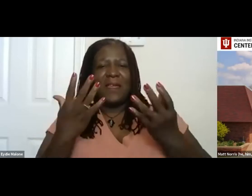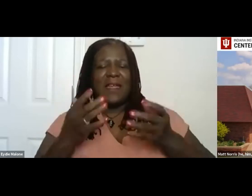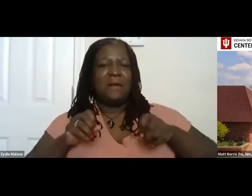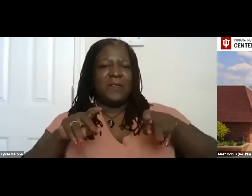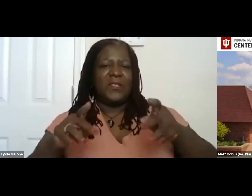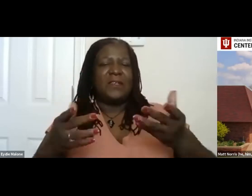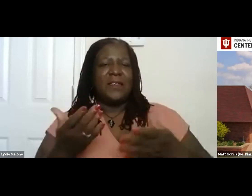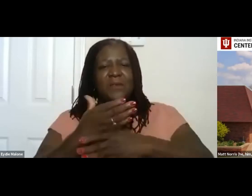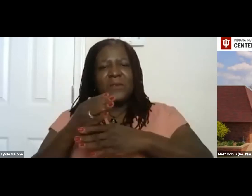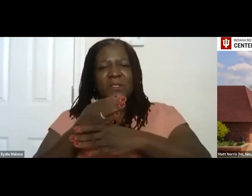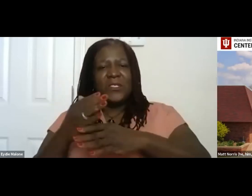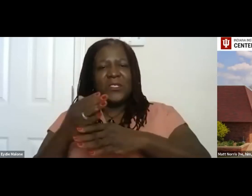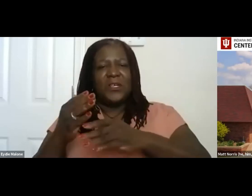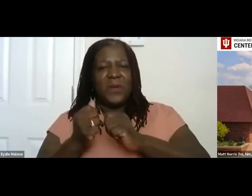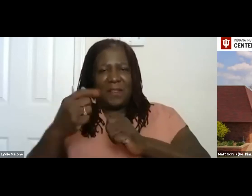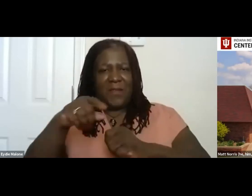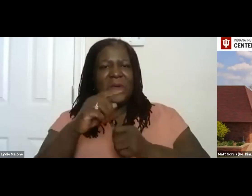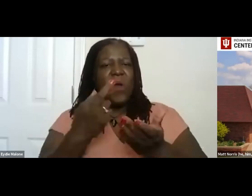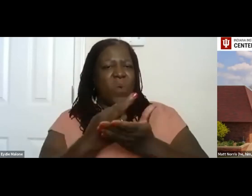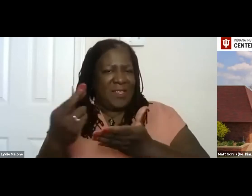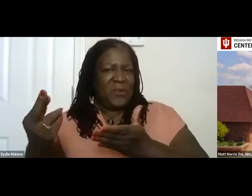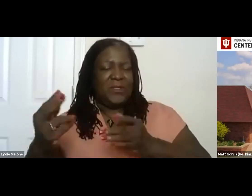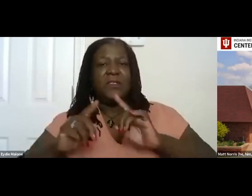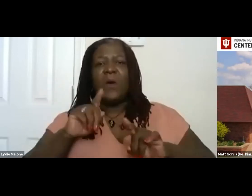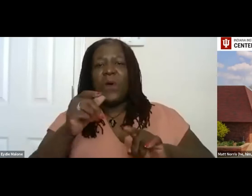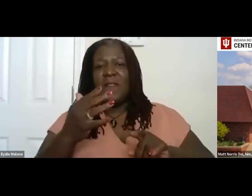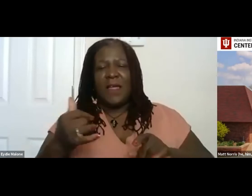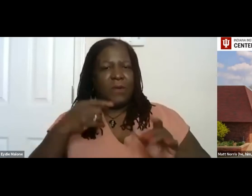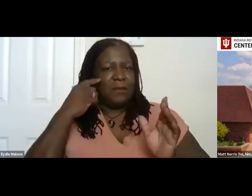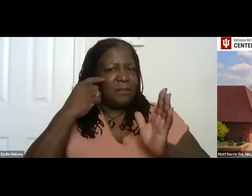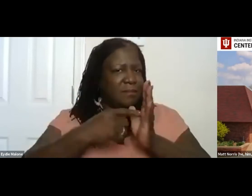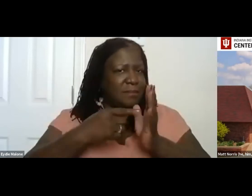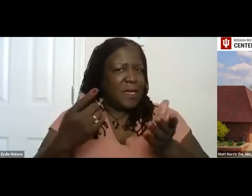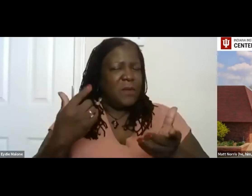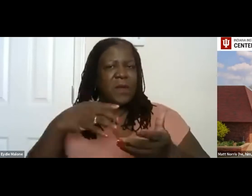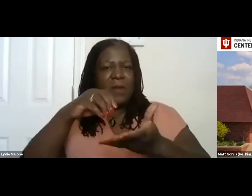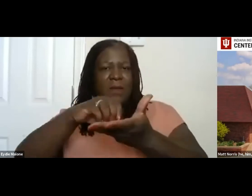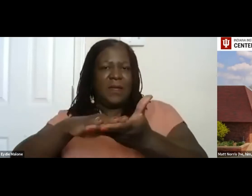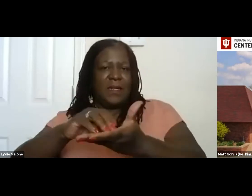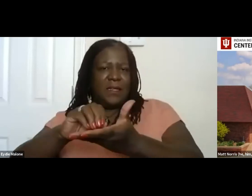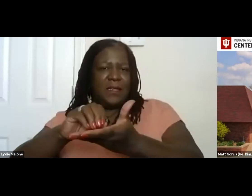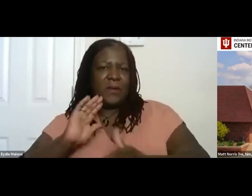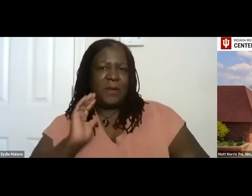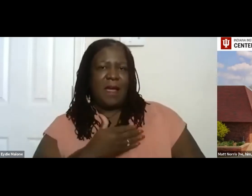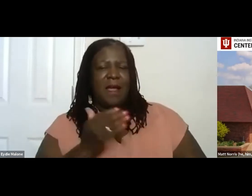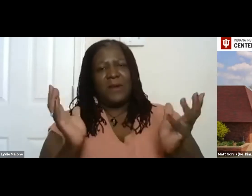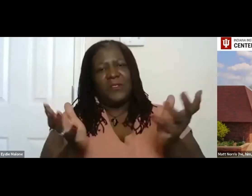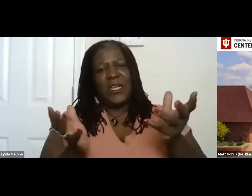the webinar but one thing I'd like to note that we'll put in the chat window here our resource